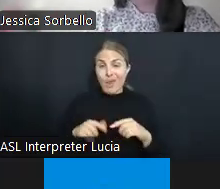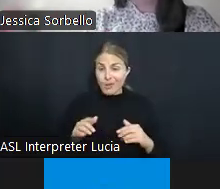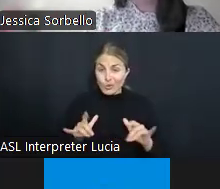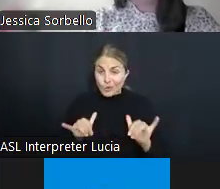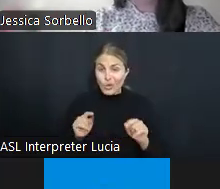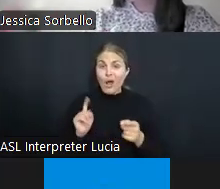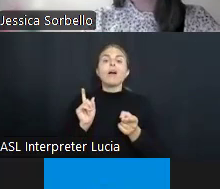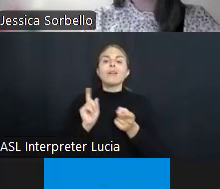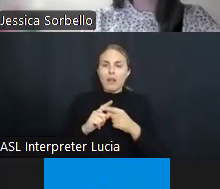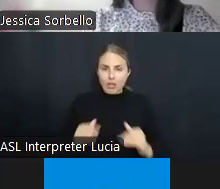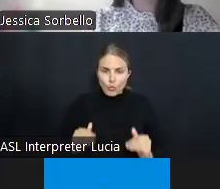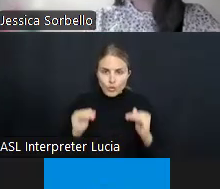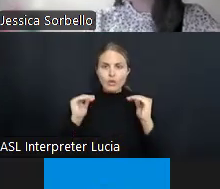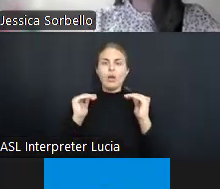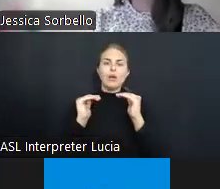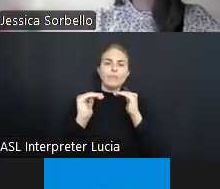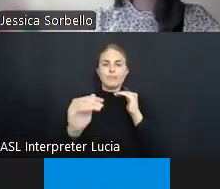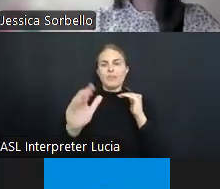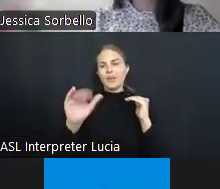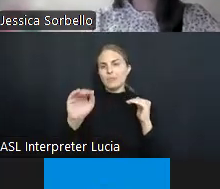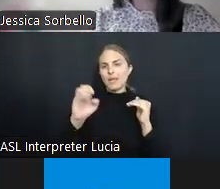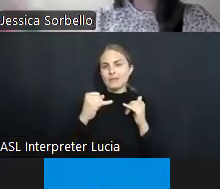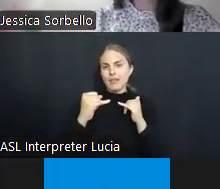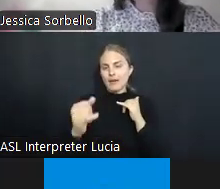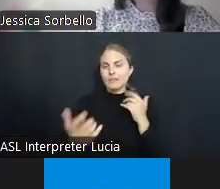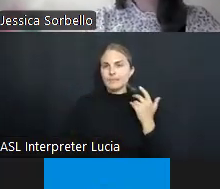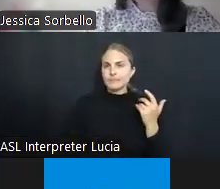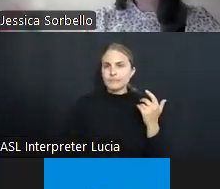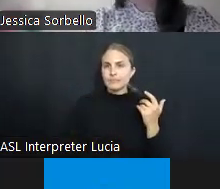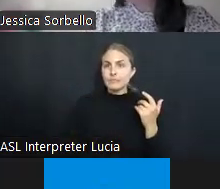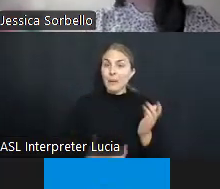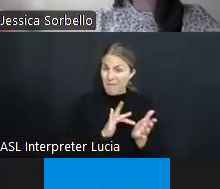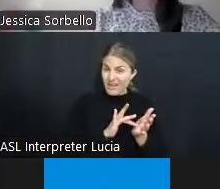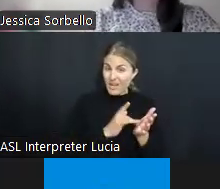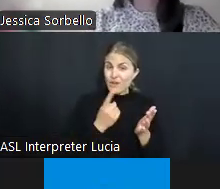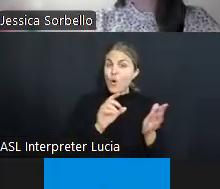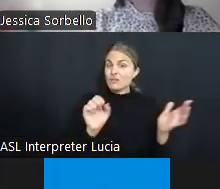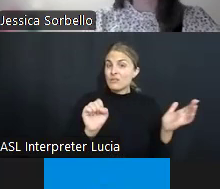same thing. They are simply a tool and they are a